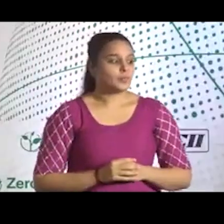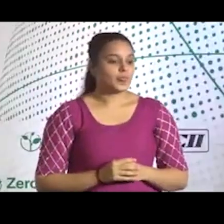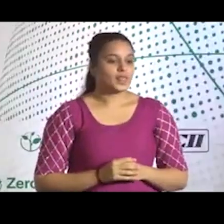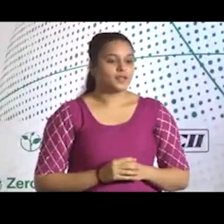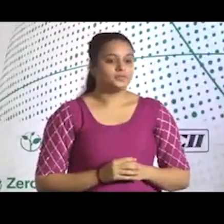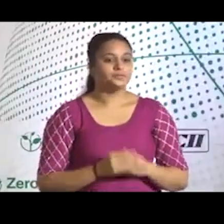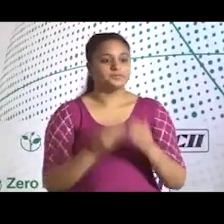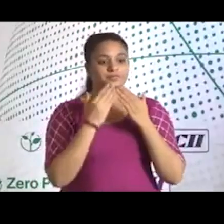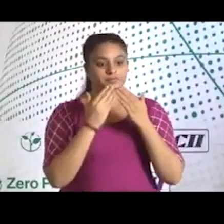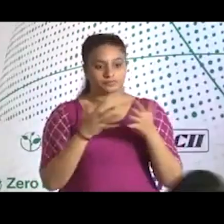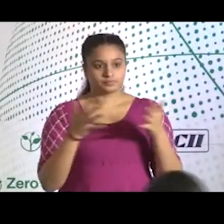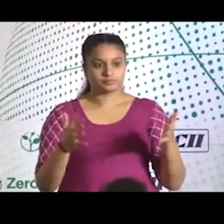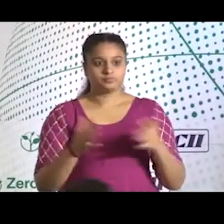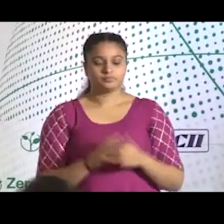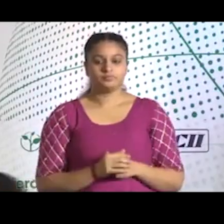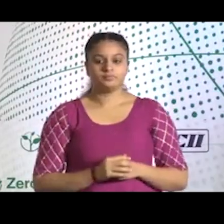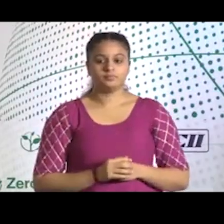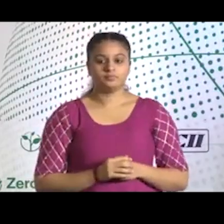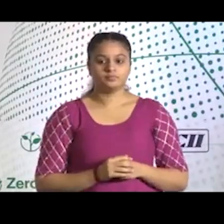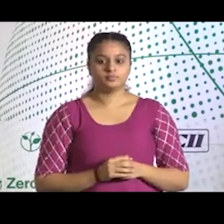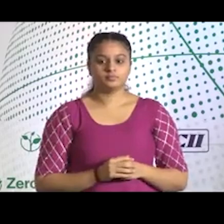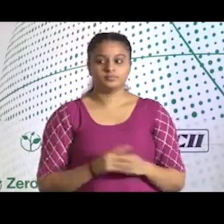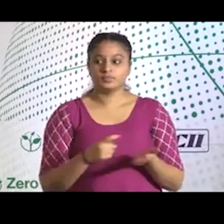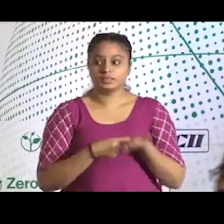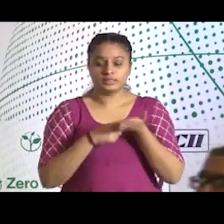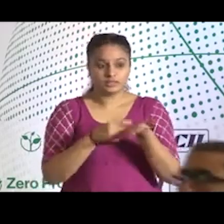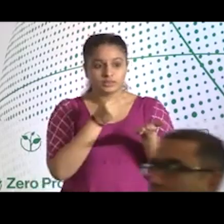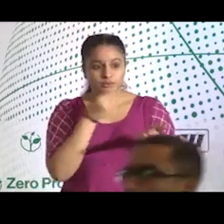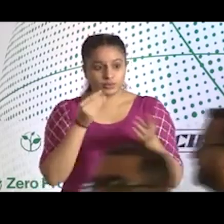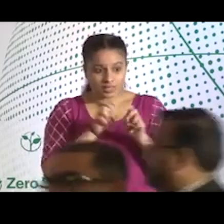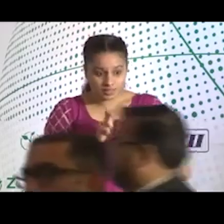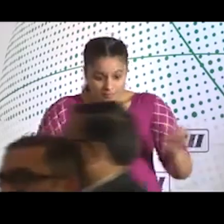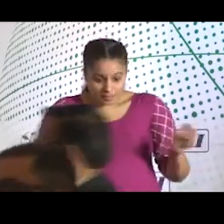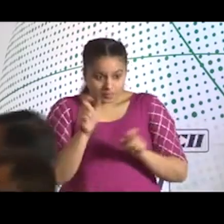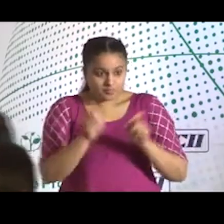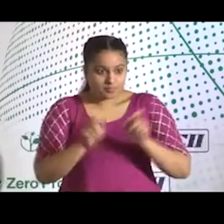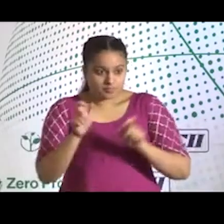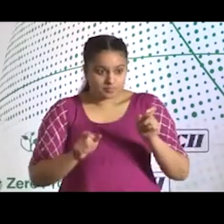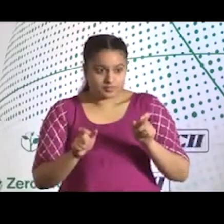Thank you so much. I would have requested all the panelists to take their gift bags with me